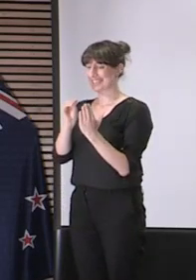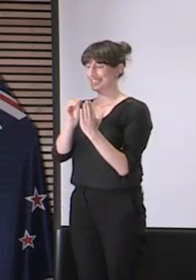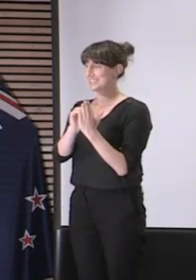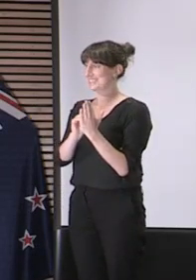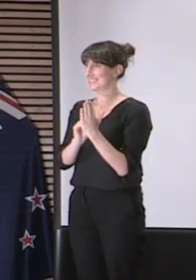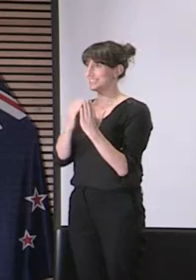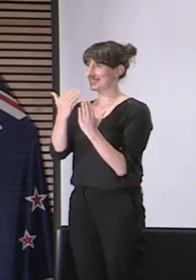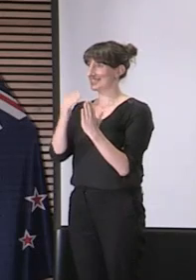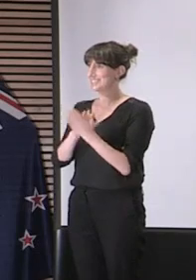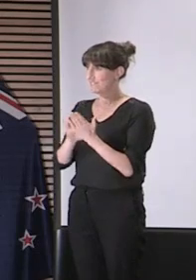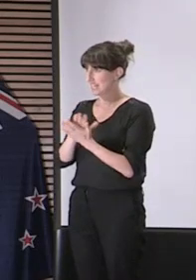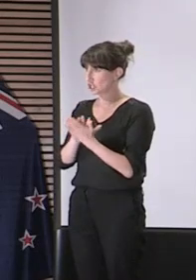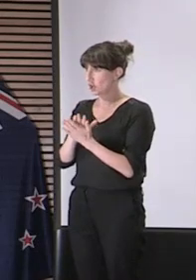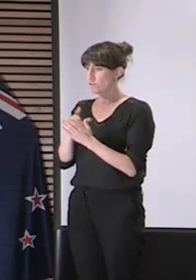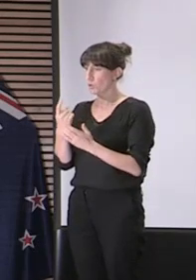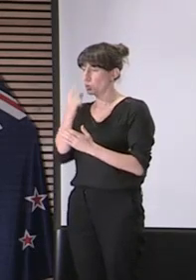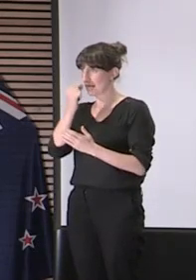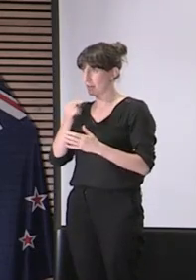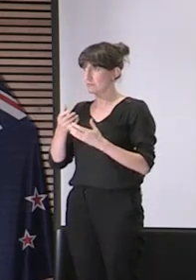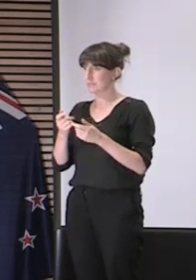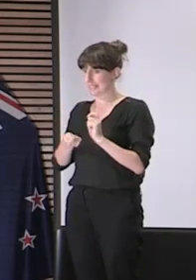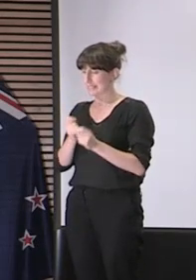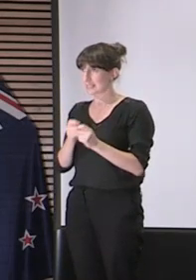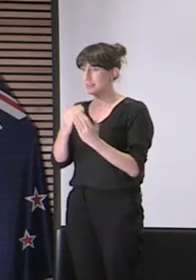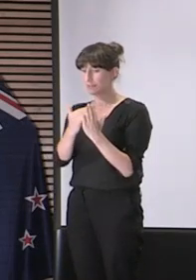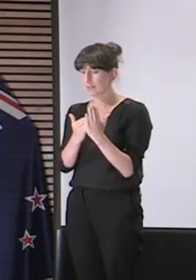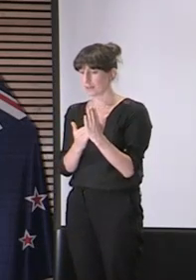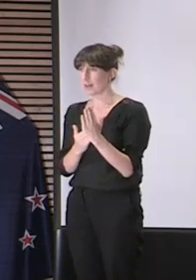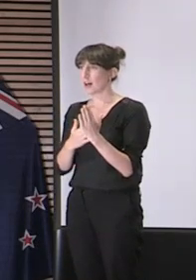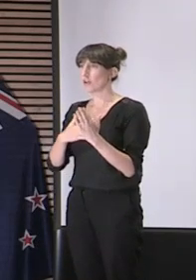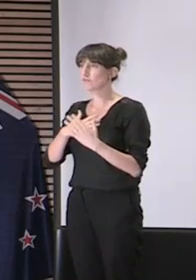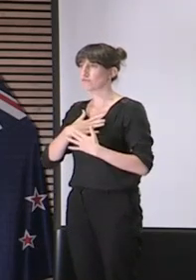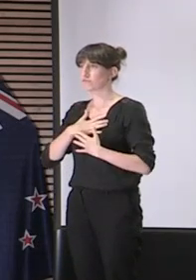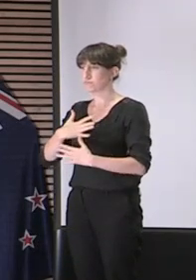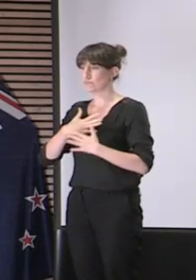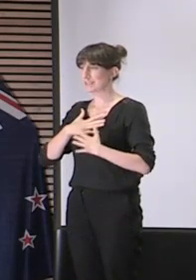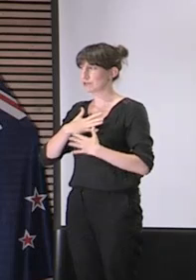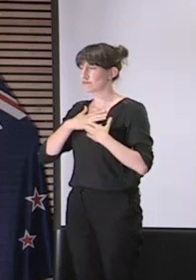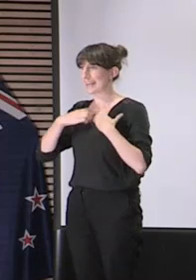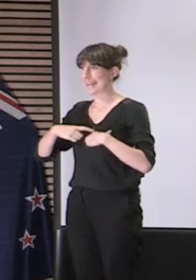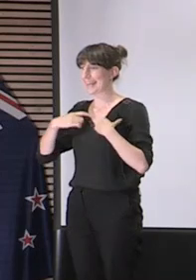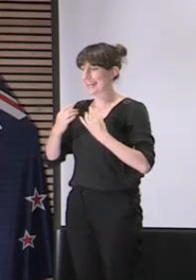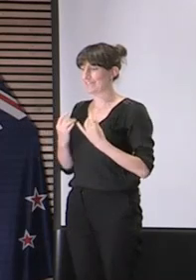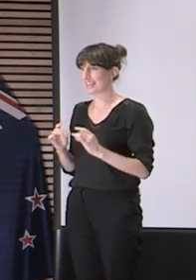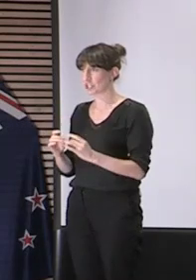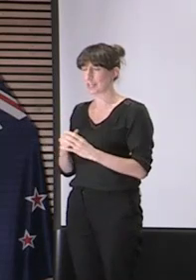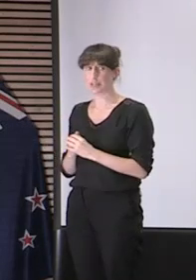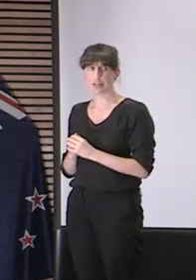..loss of sense of smell has been added to the case definition but it is only if